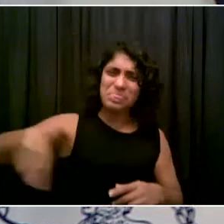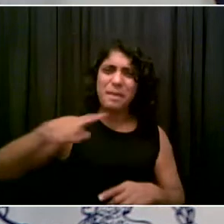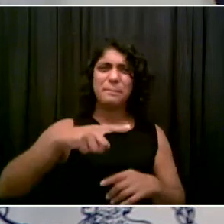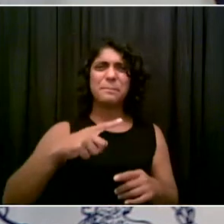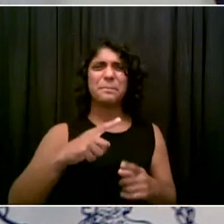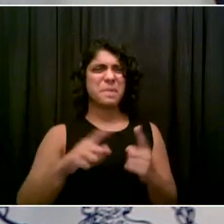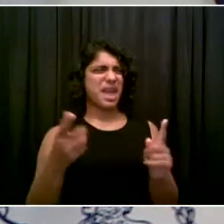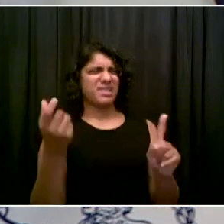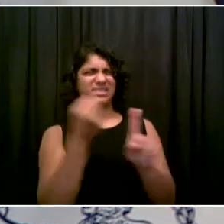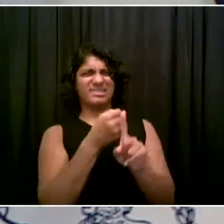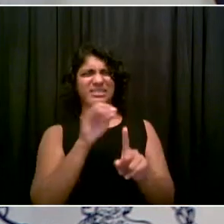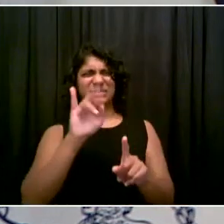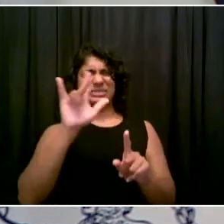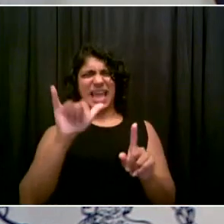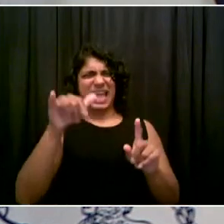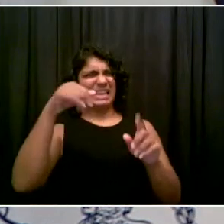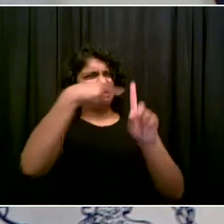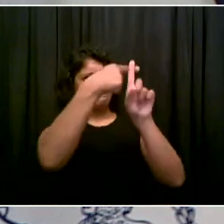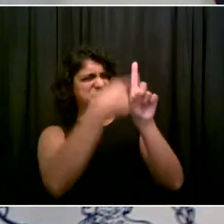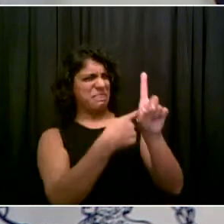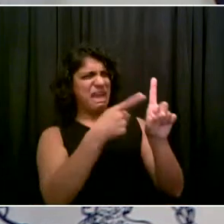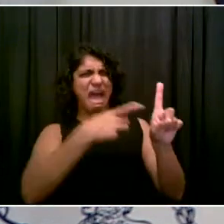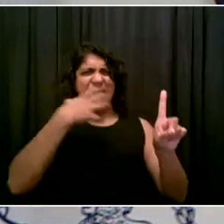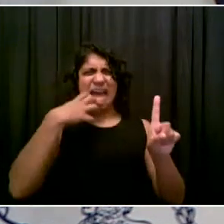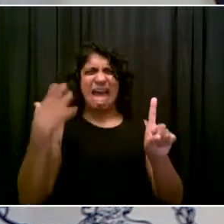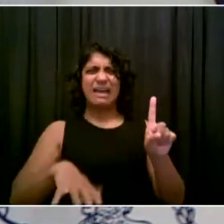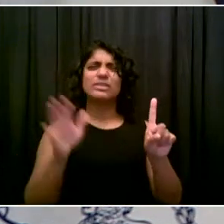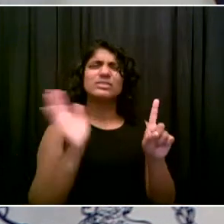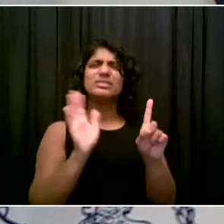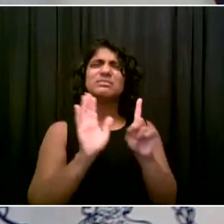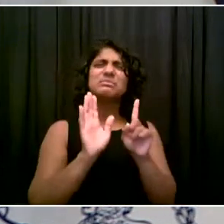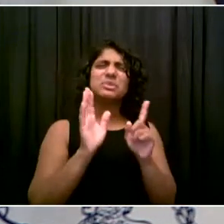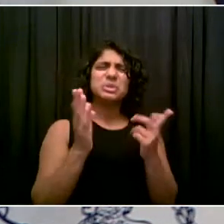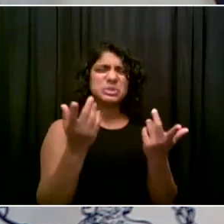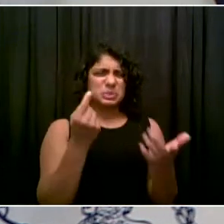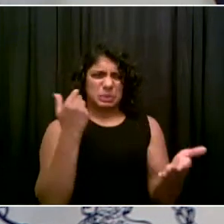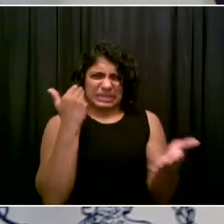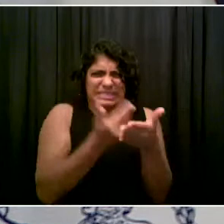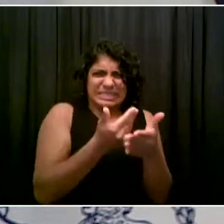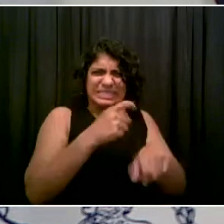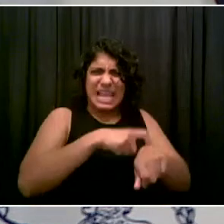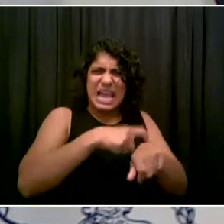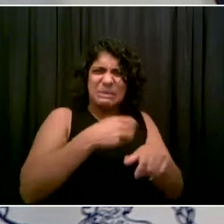A HUGE CROWD IN AON LG RECEMONY, IS THERE A SPECIFIC REASON WHY IT WAS IN JULY IN NOT LATER ON IN THE